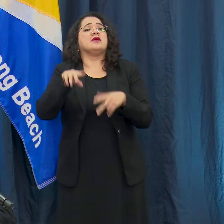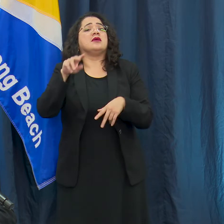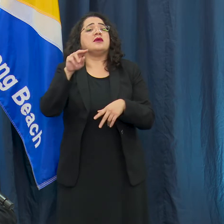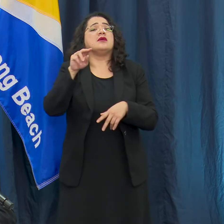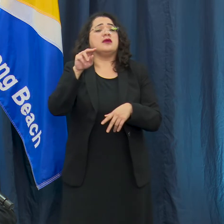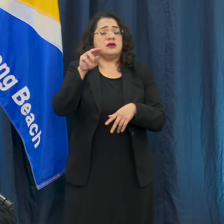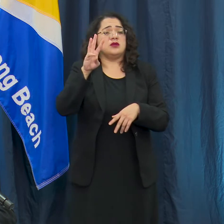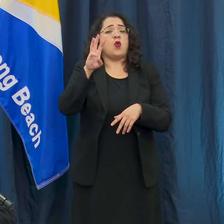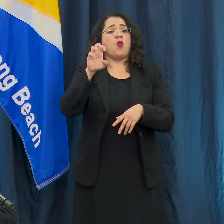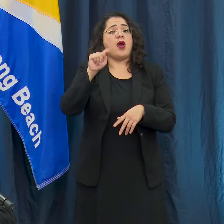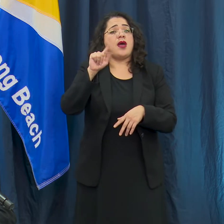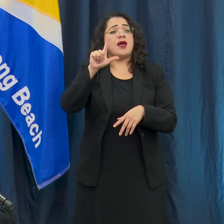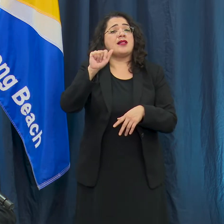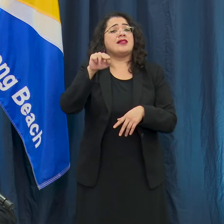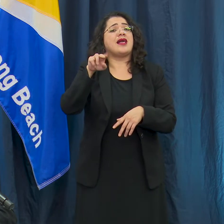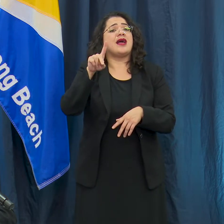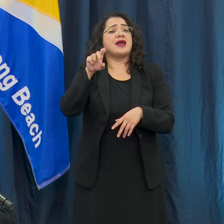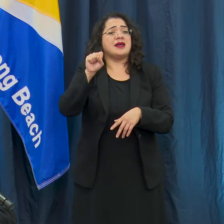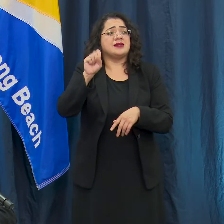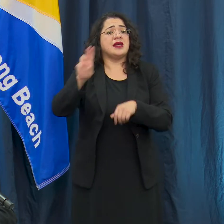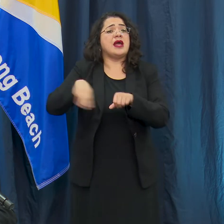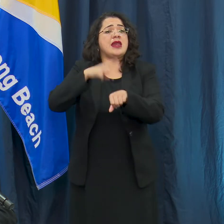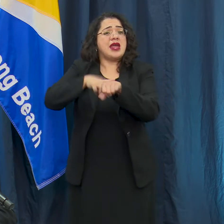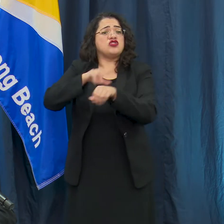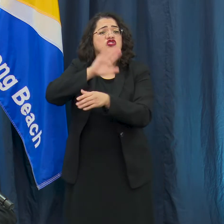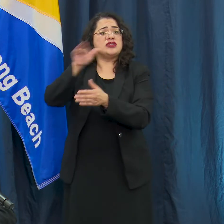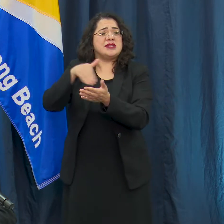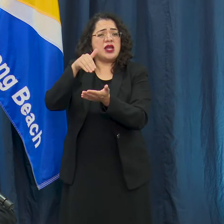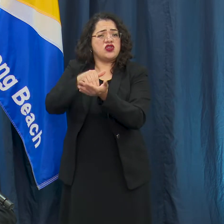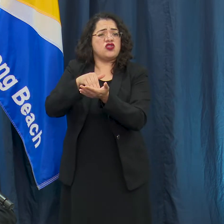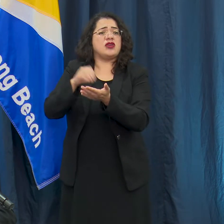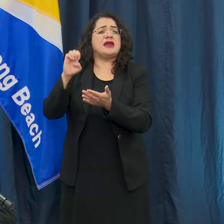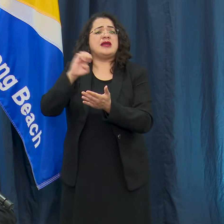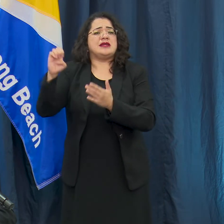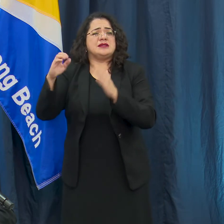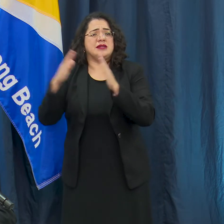eastern part of our city which is a very popular spot, and at